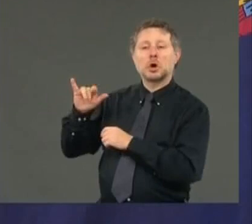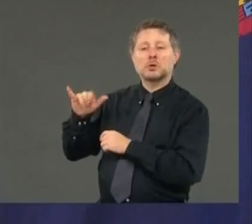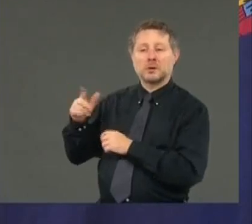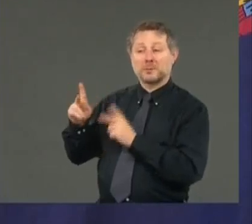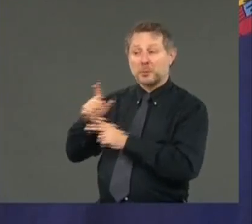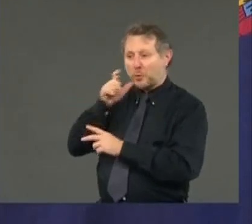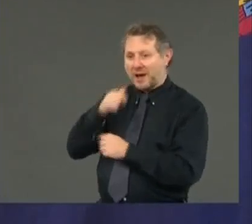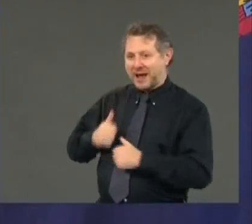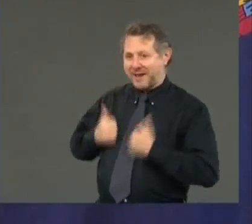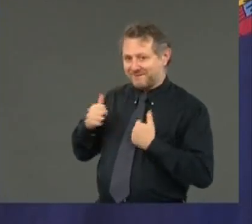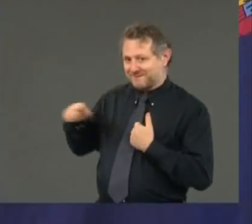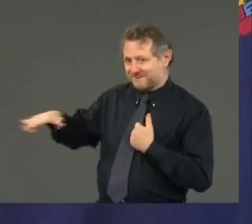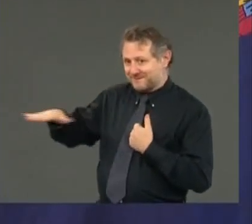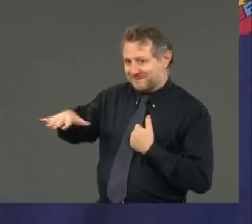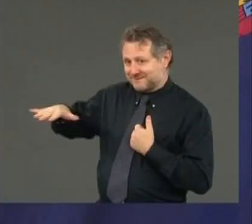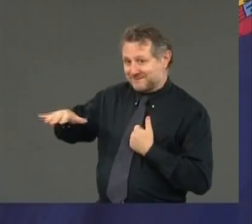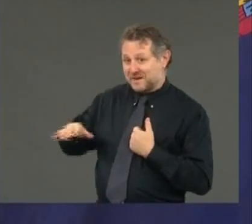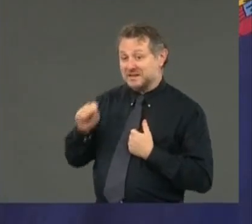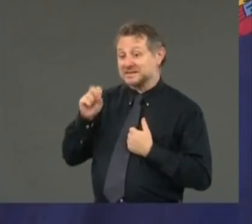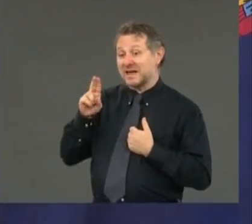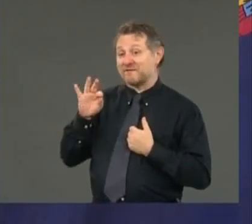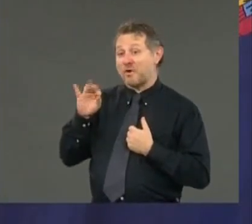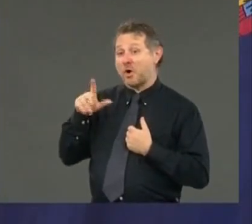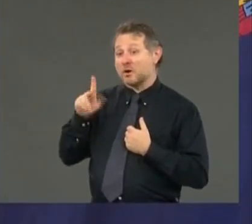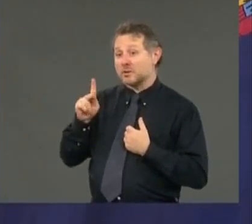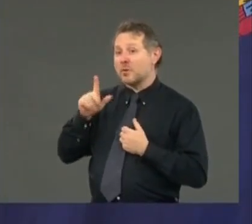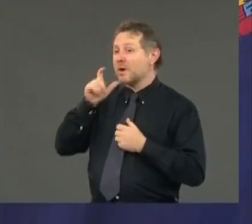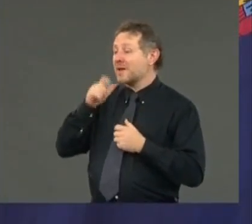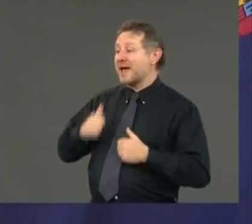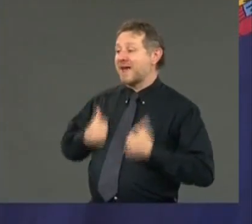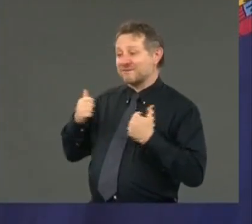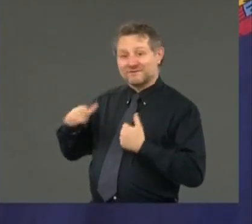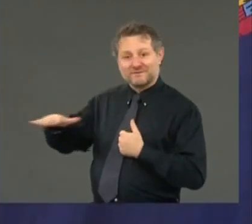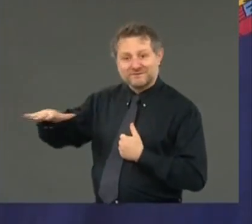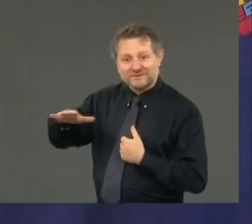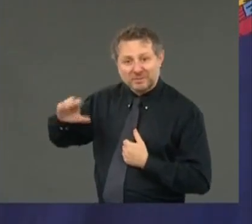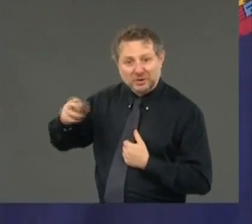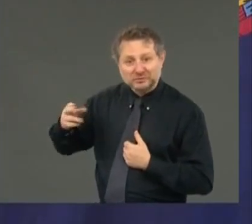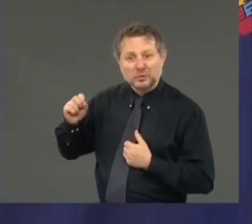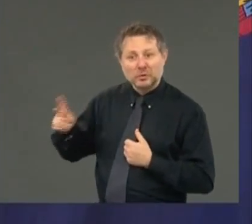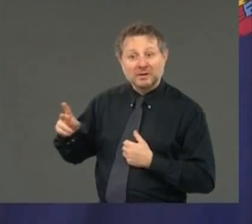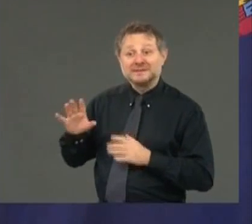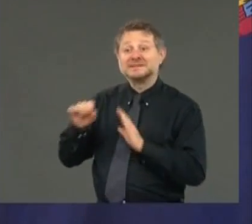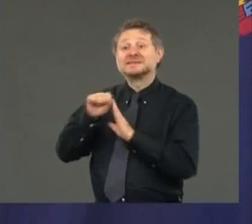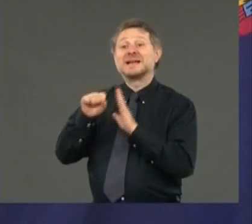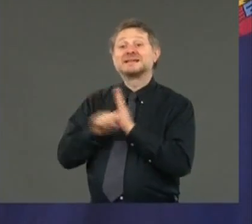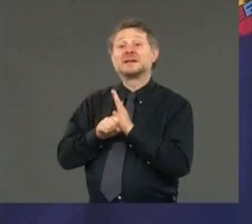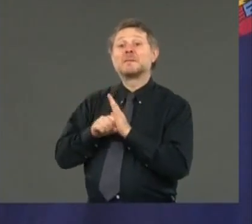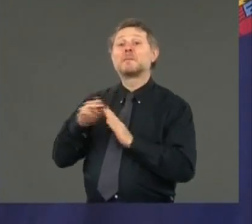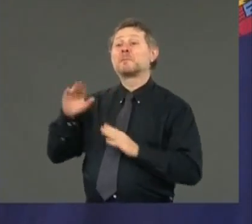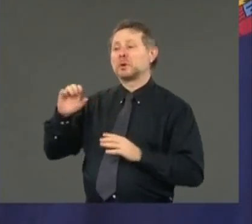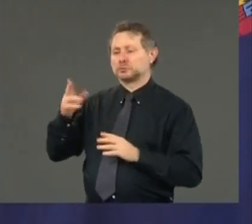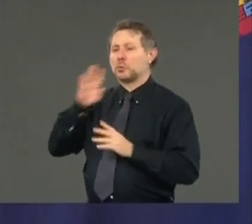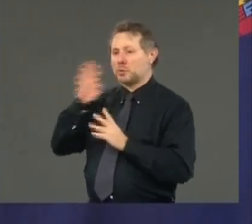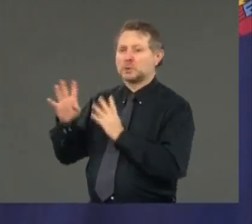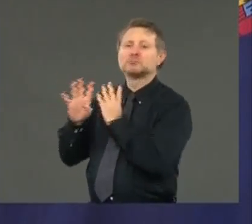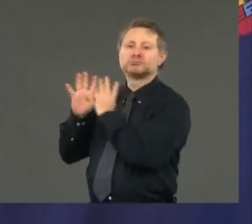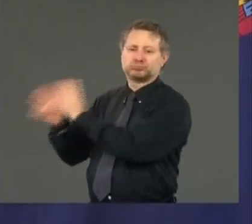YOU WILL HAVE MORE DEMAND NOT ON THE NATURAL -- NEW SAUL ARE ARE FOR NASSAU RESIDENTS ONLY.